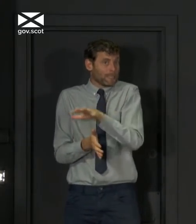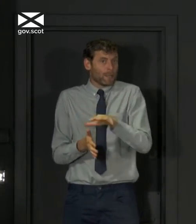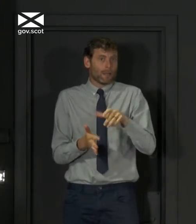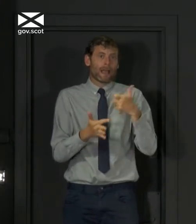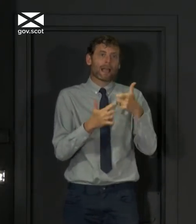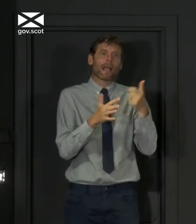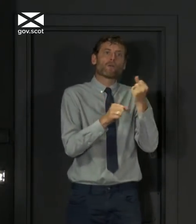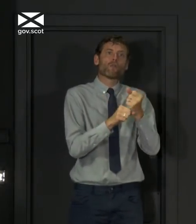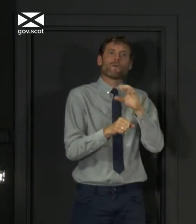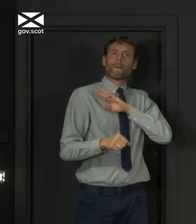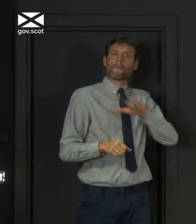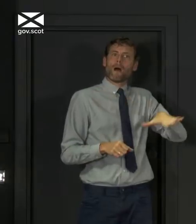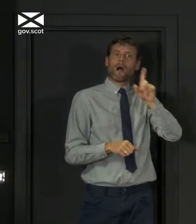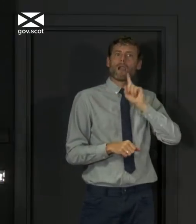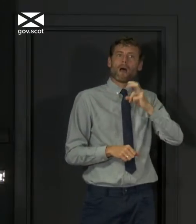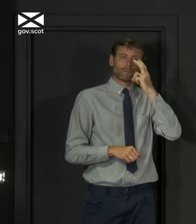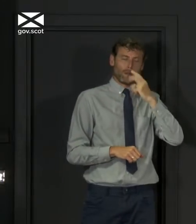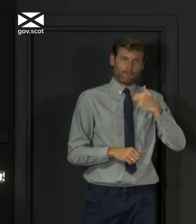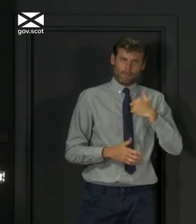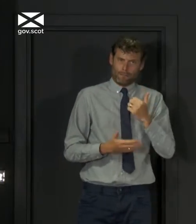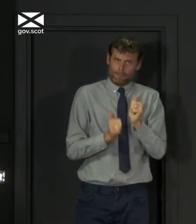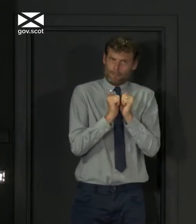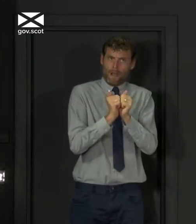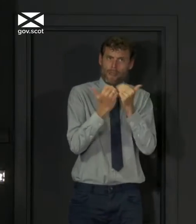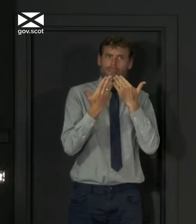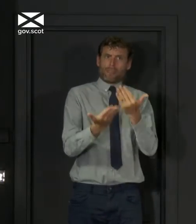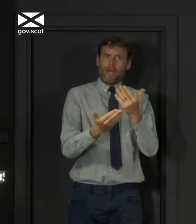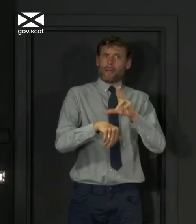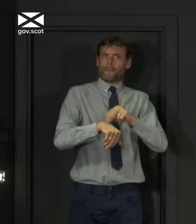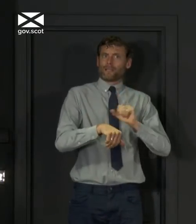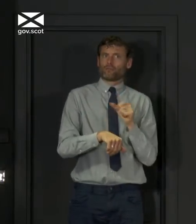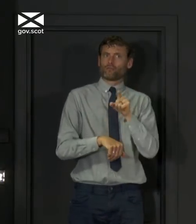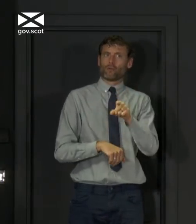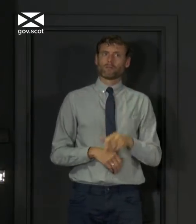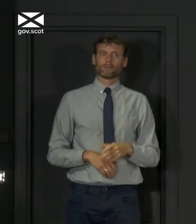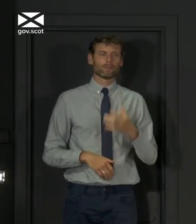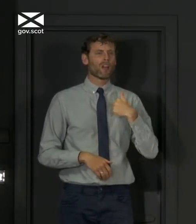Park last night and my thanks go to them. Look, I don't want to stand here and lecture